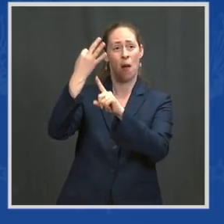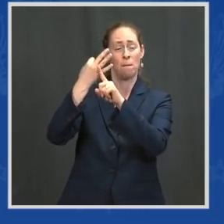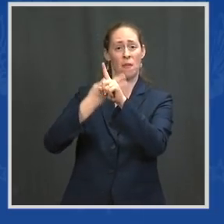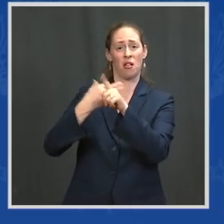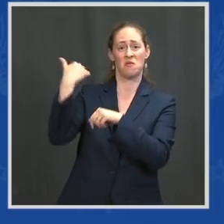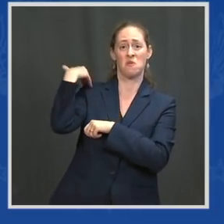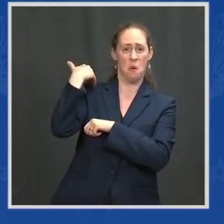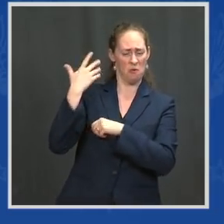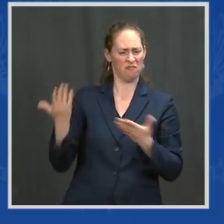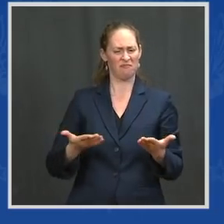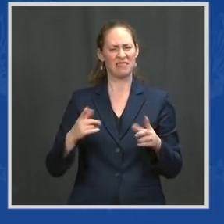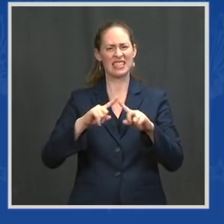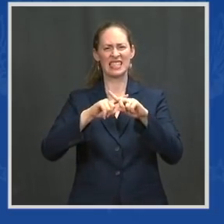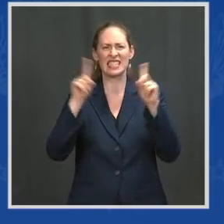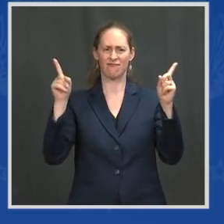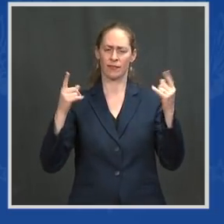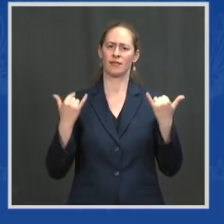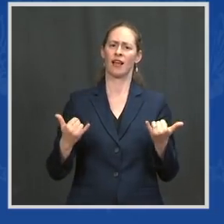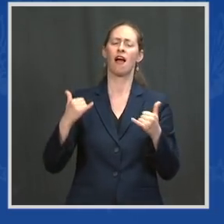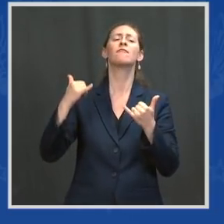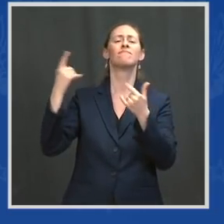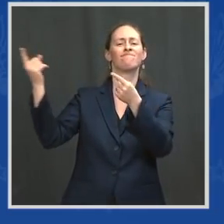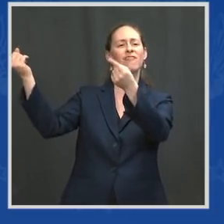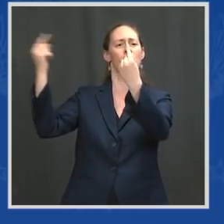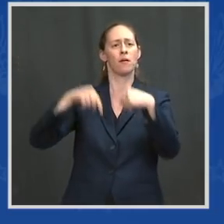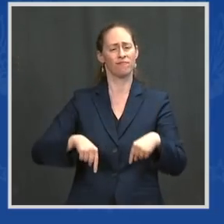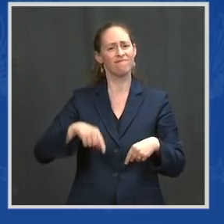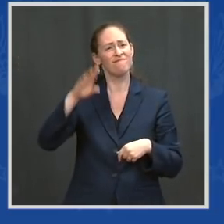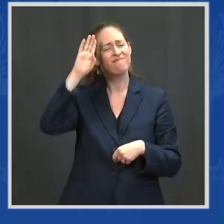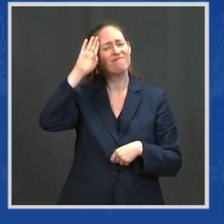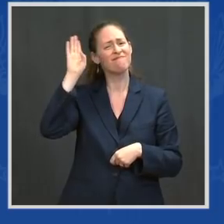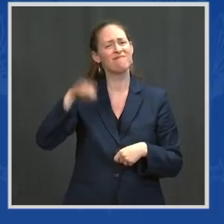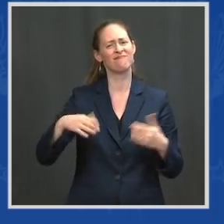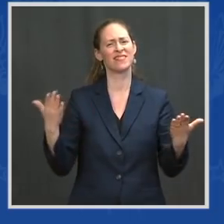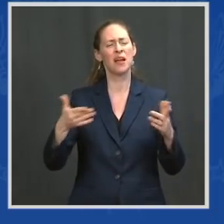Obviously, there's still a lot of damage here. We have a long ways to go in the recovery,